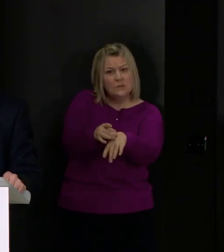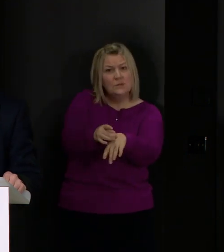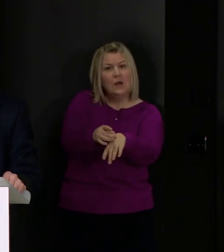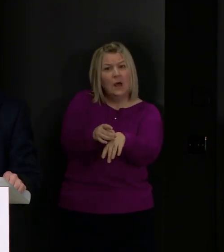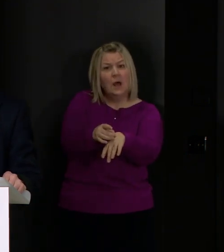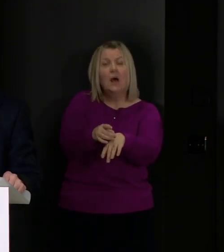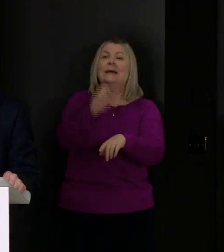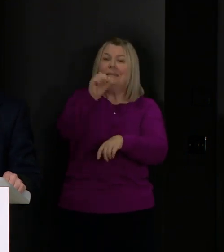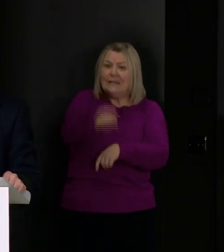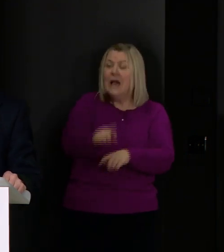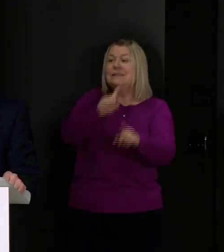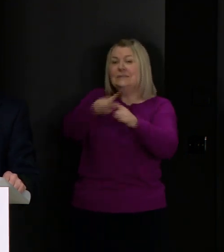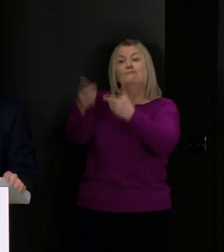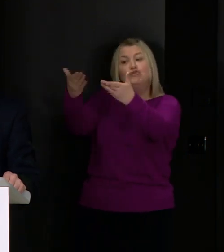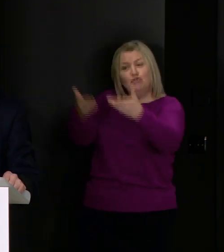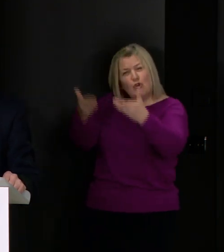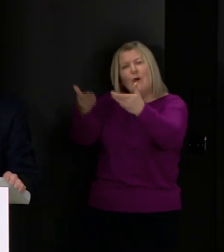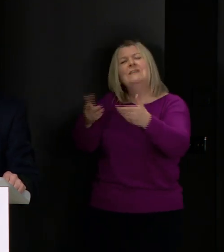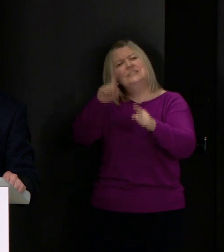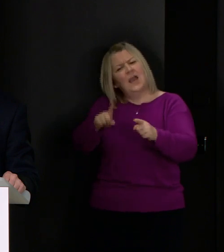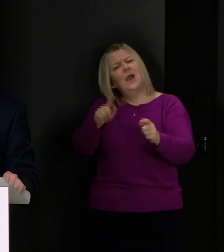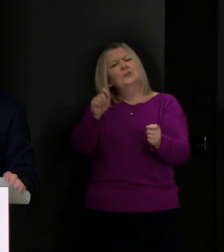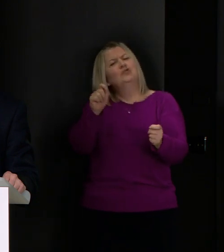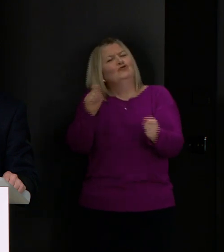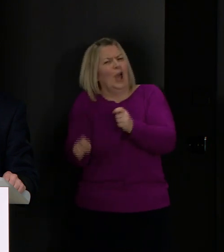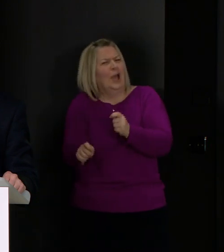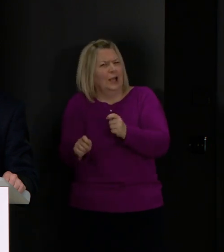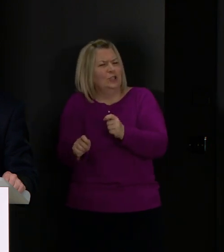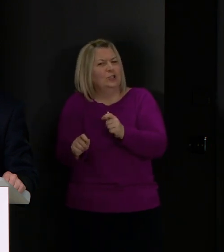you get from them, and different ways of contacting them, it's really important